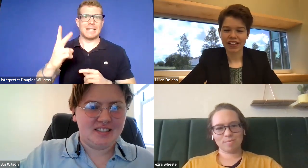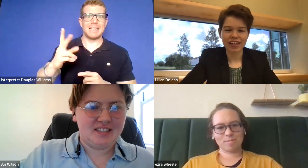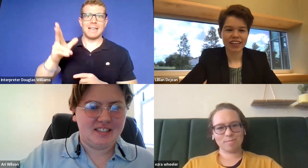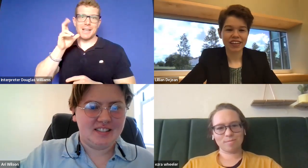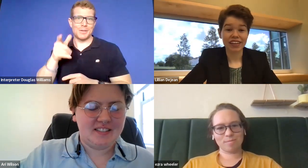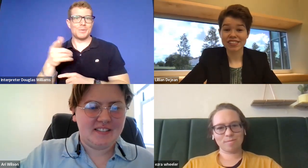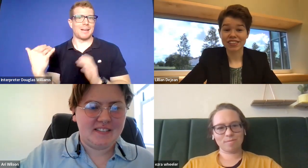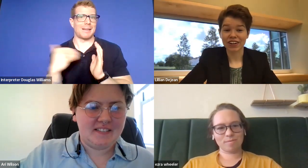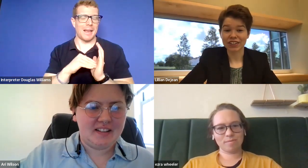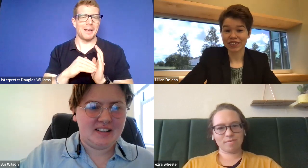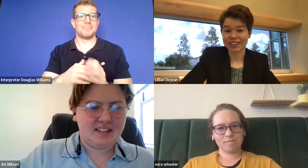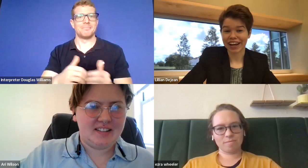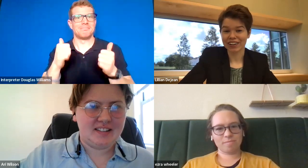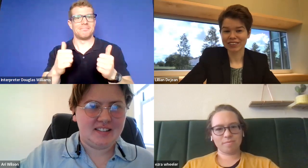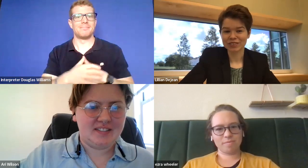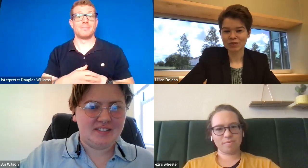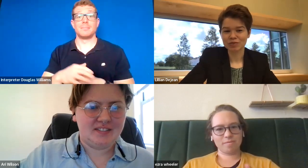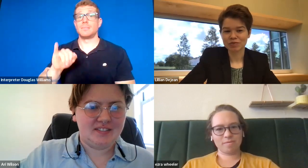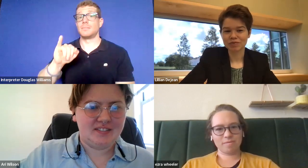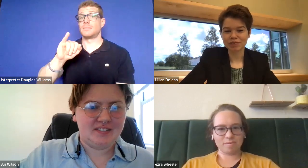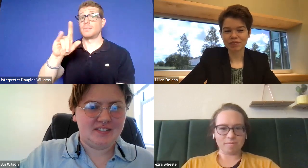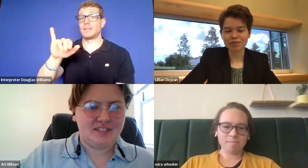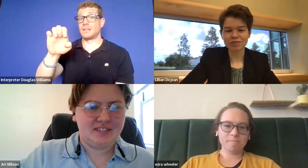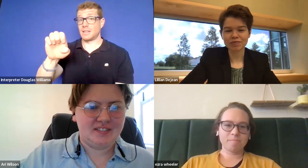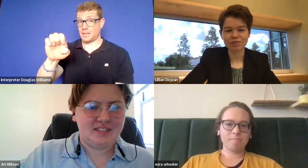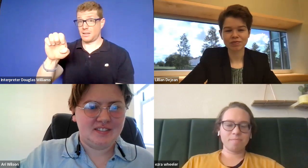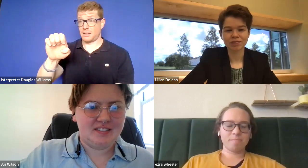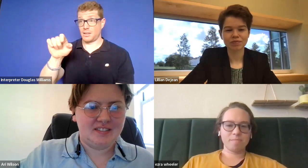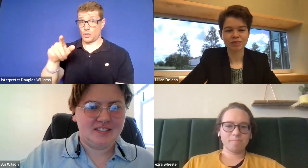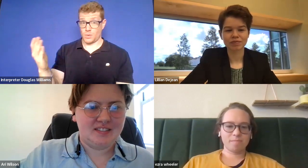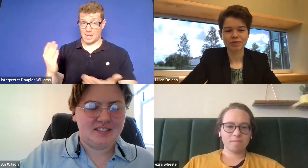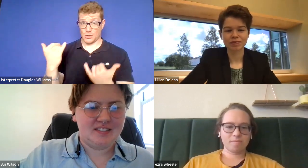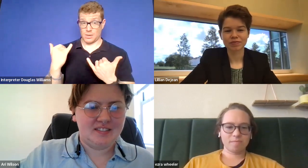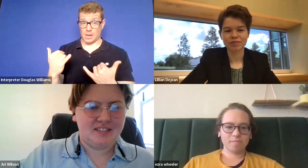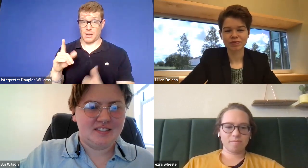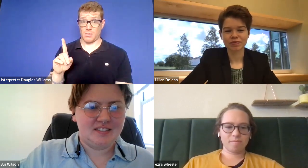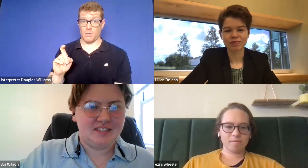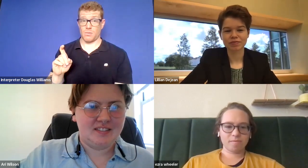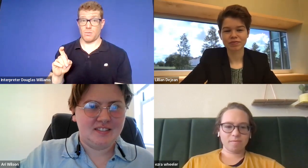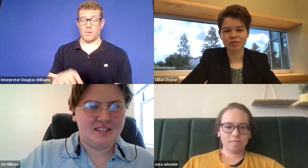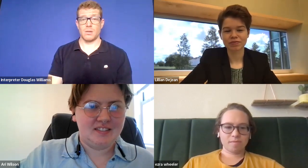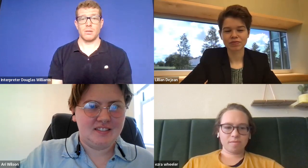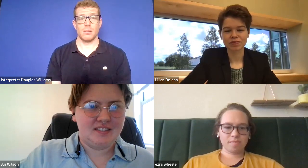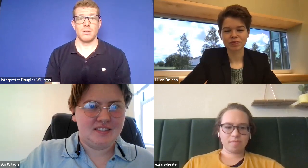Is he? Are you here now.